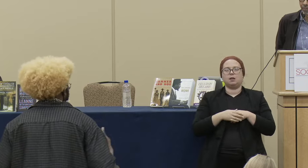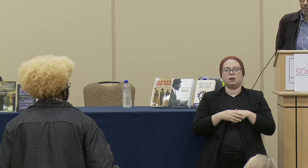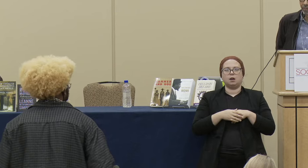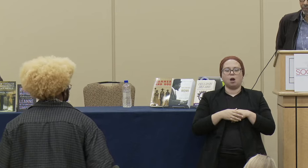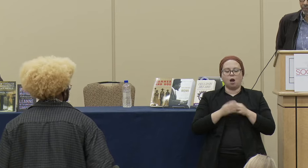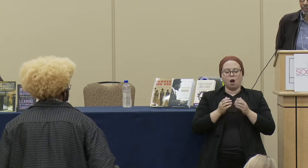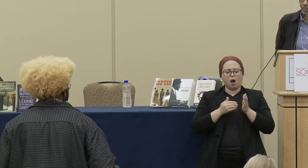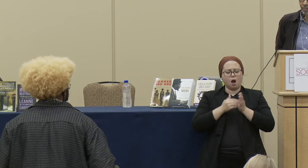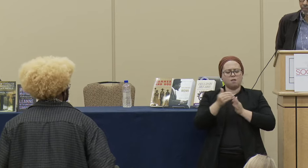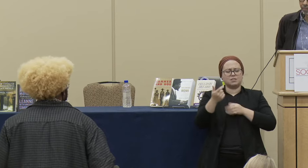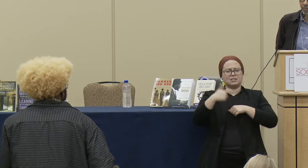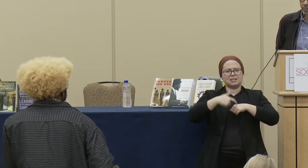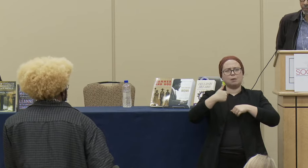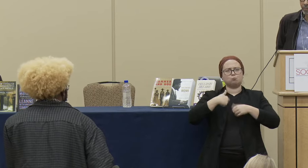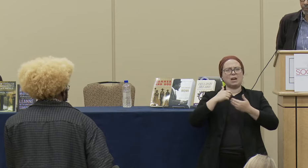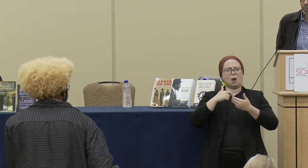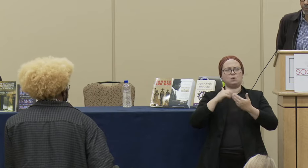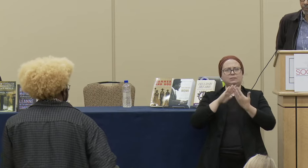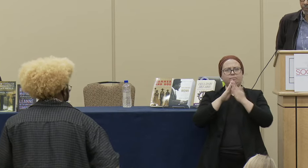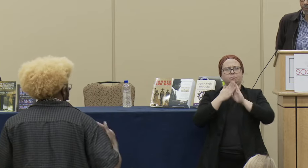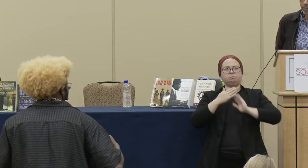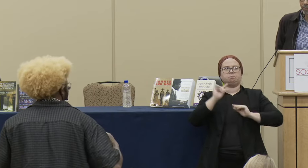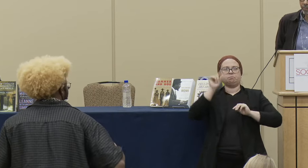our future as a majority, because a lot of times when I